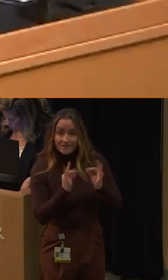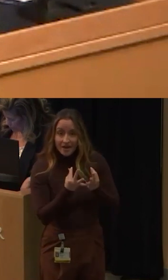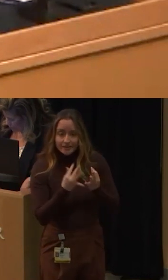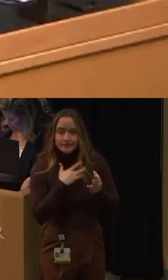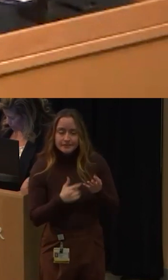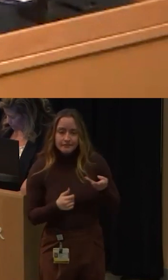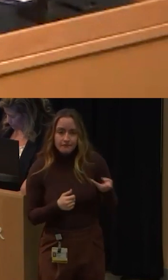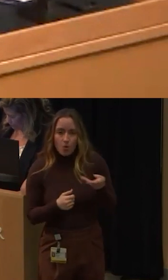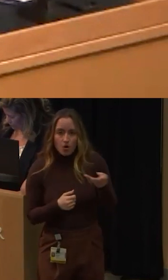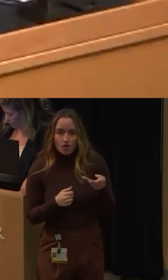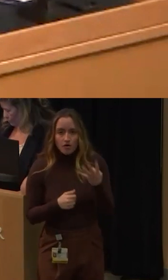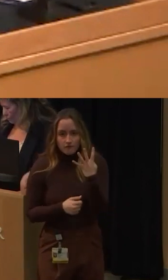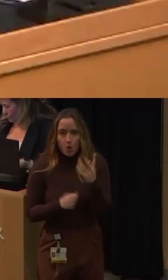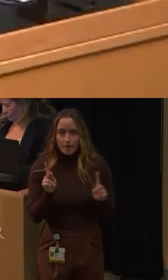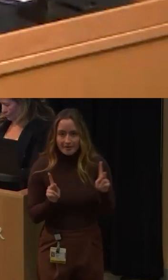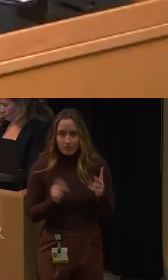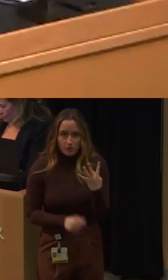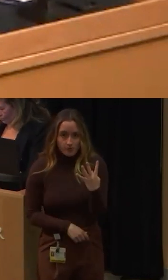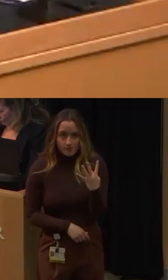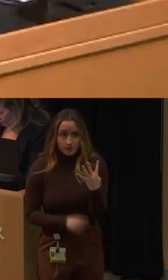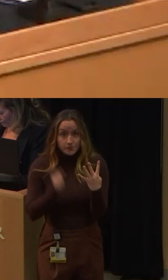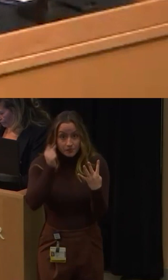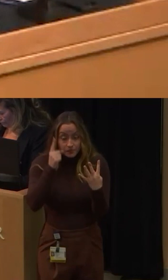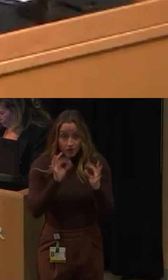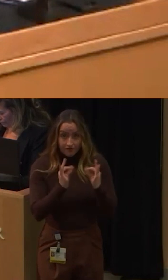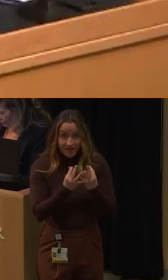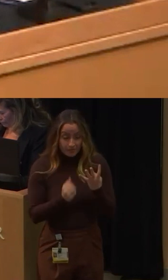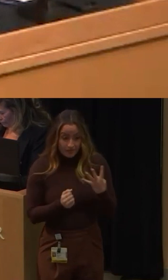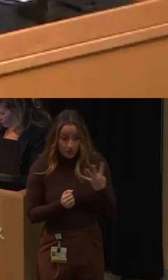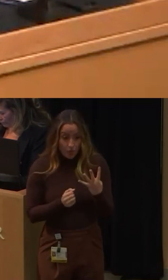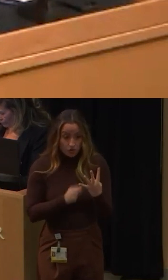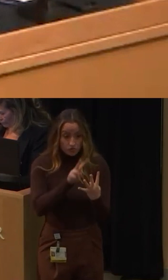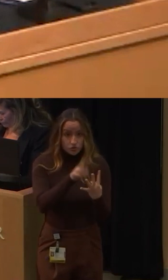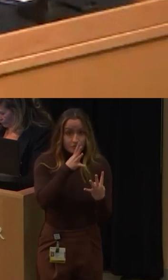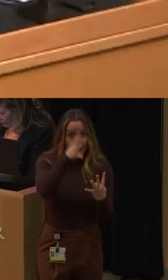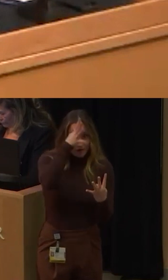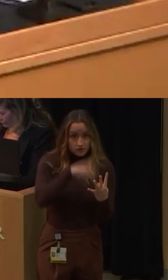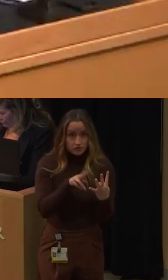but a family of four is very different if it's two parents and two children